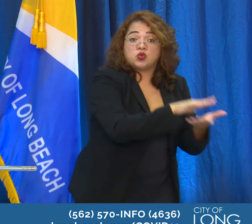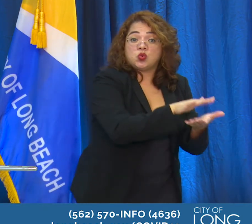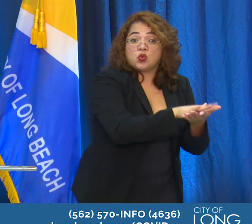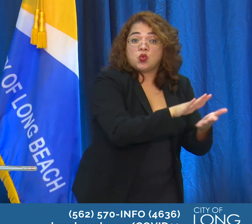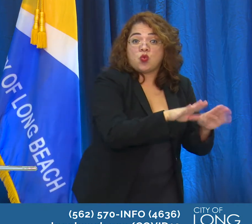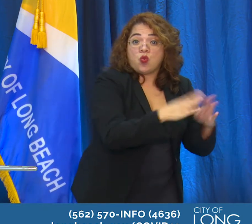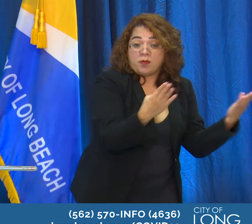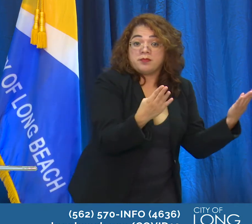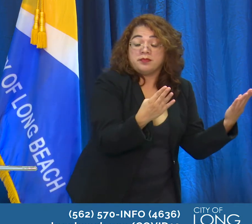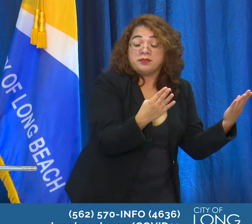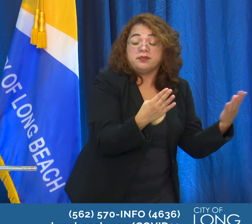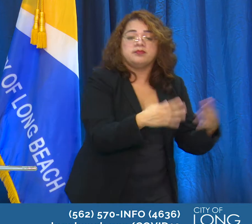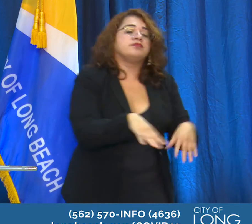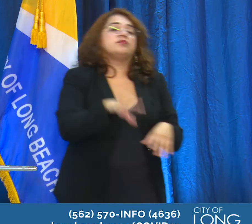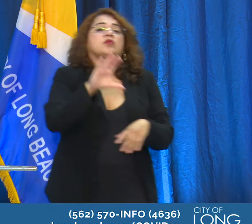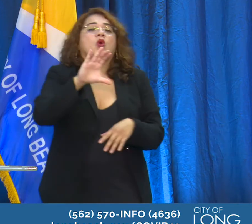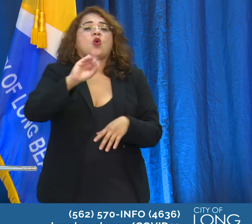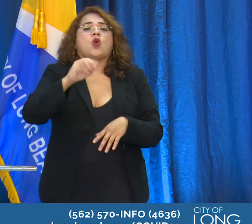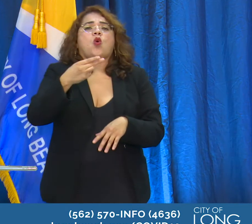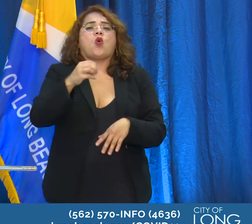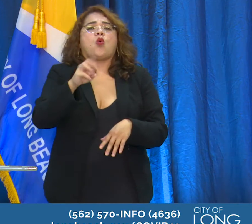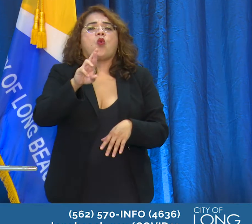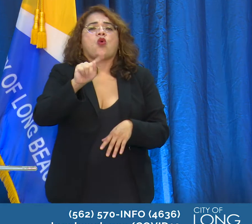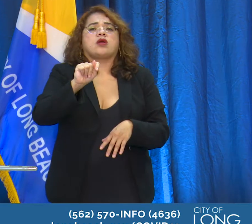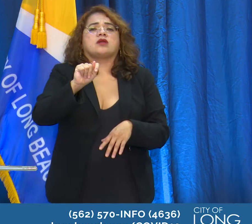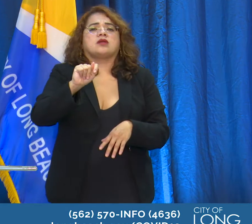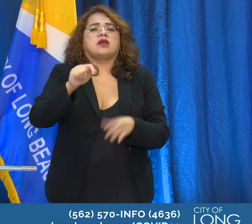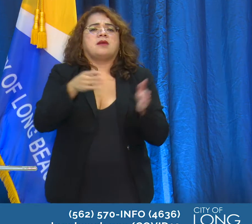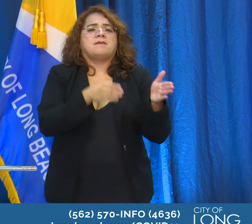Each school must create a cohorting plan that includes steps that will be taken immediately